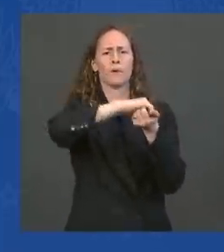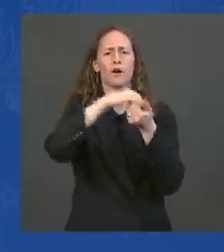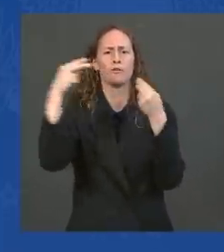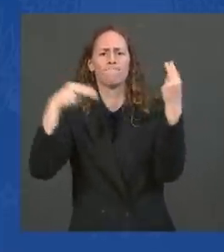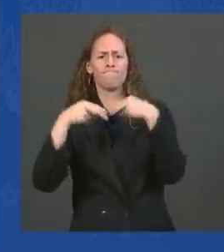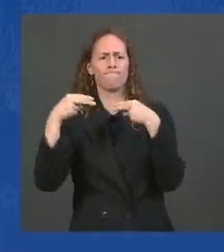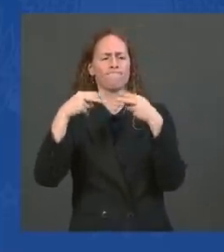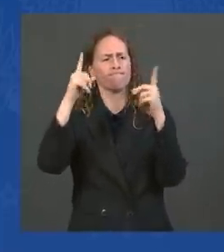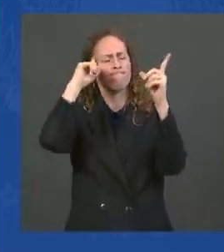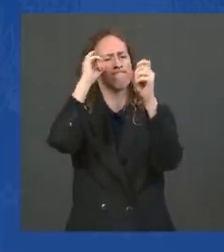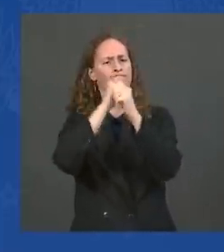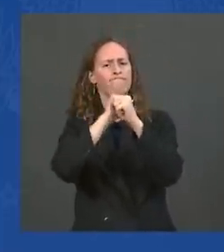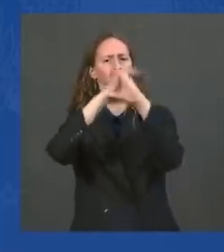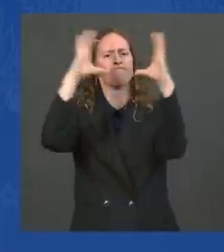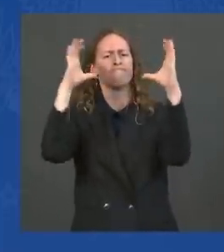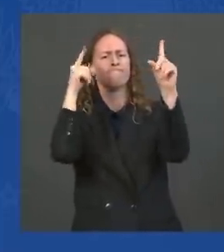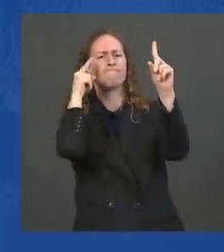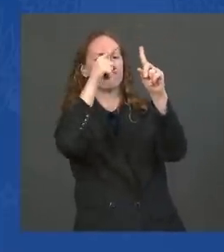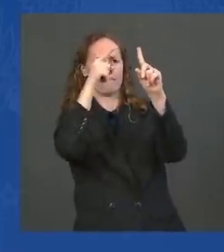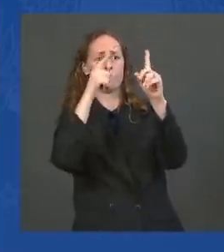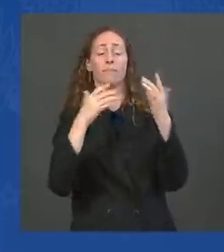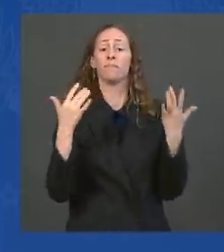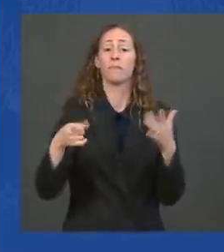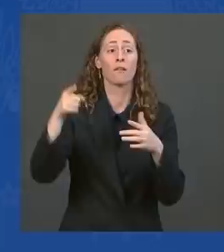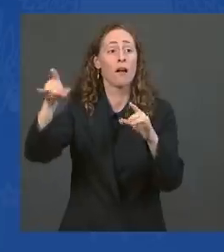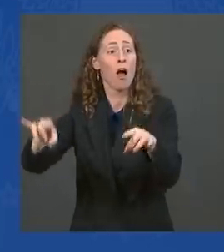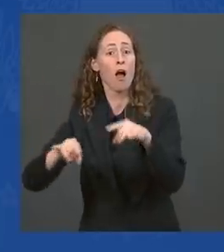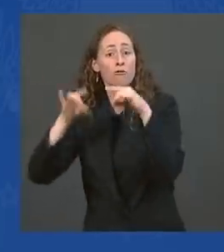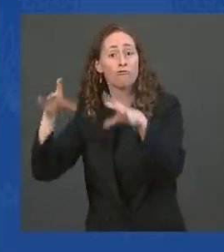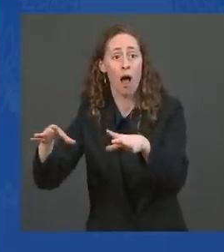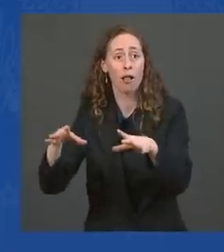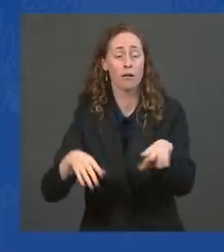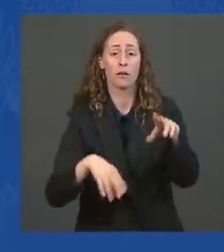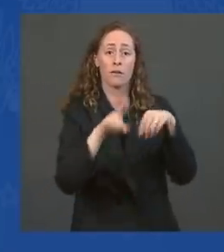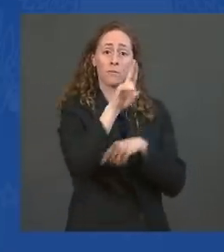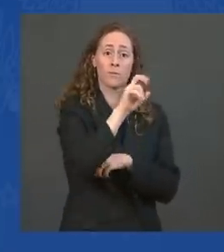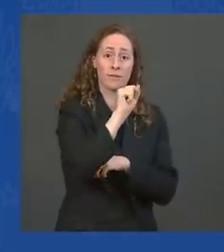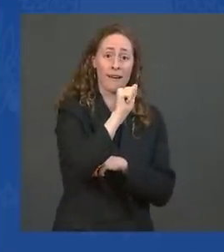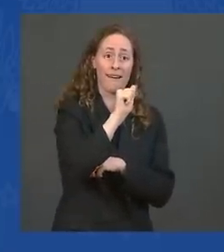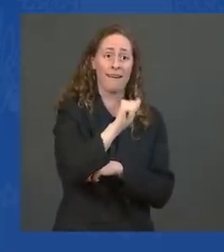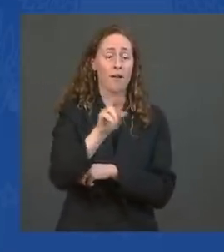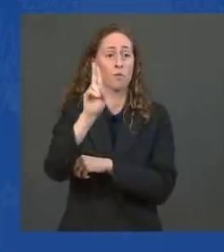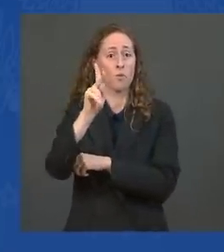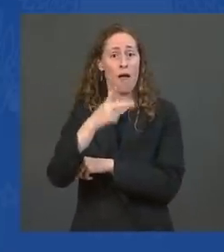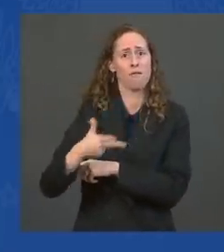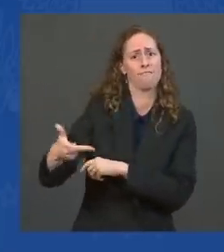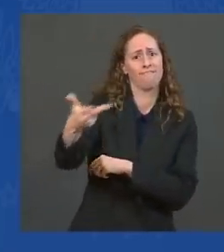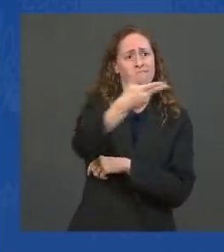Although Australia, the UK, and U.S. partnership -- AUKUS -- it sounds strange with all these acronyms,